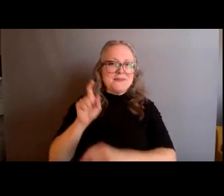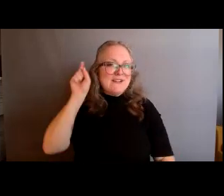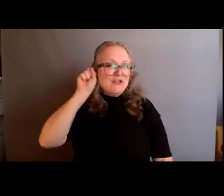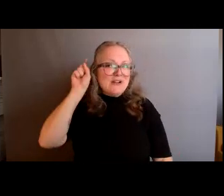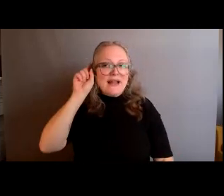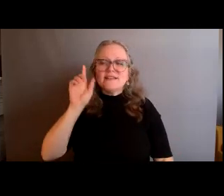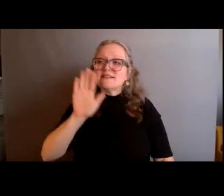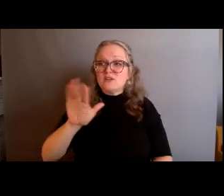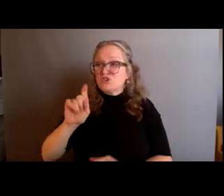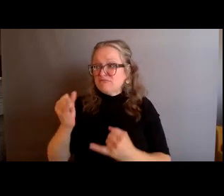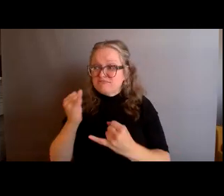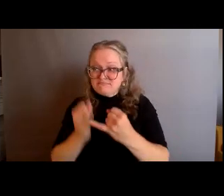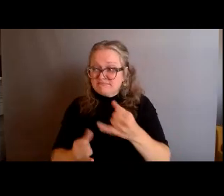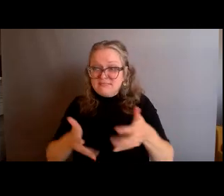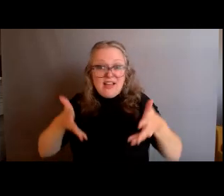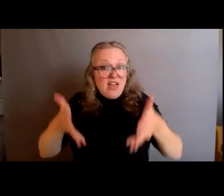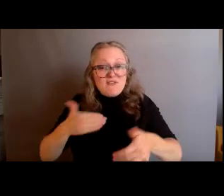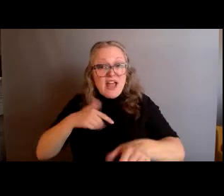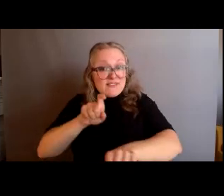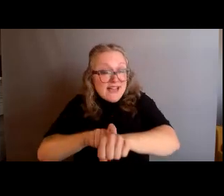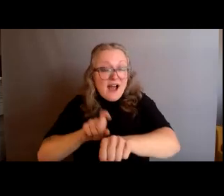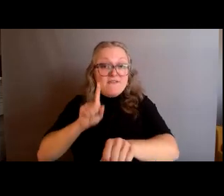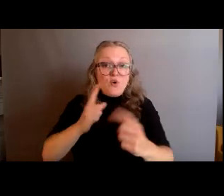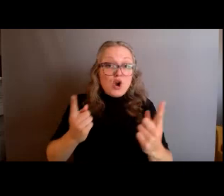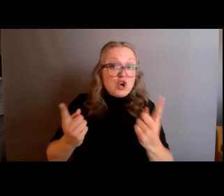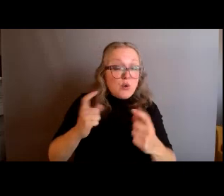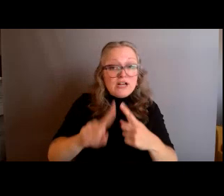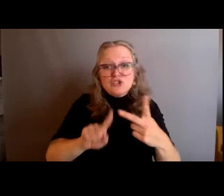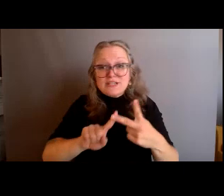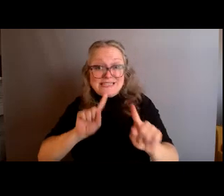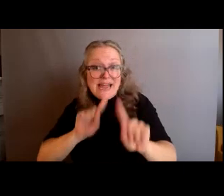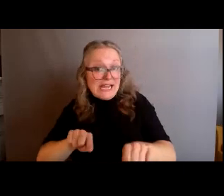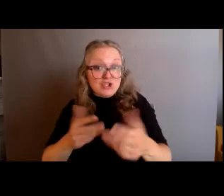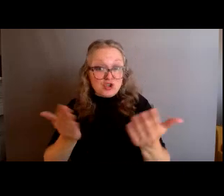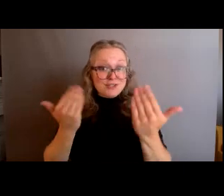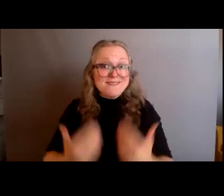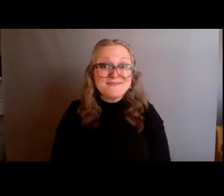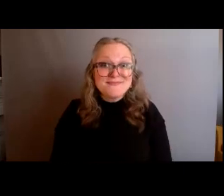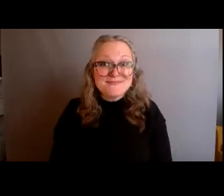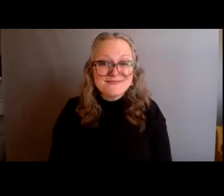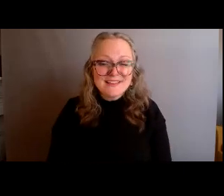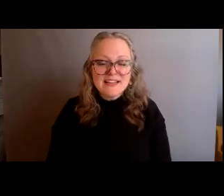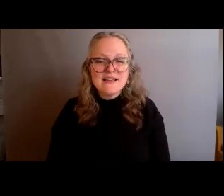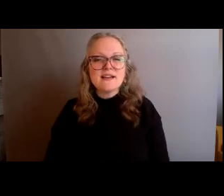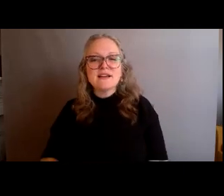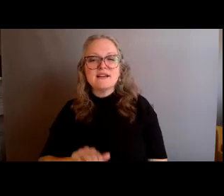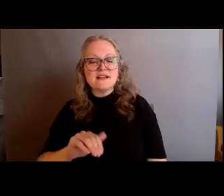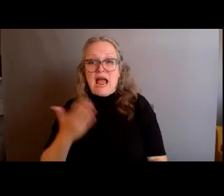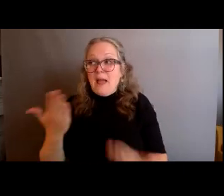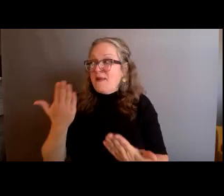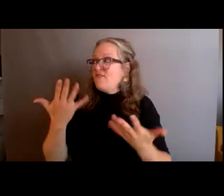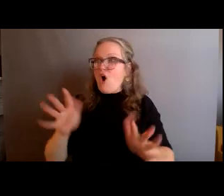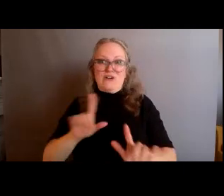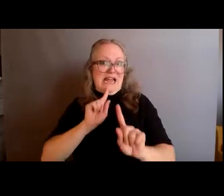time for any questions or answers that you or questions and answers that we can do. So when do you recommend that people? I may have already answered them. I don't know.